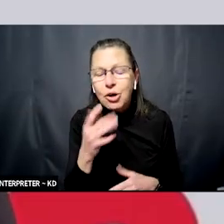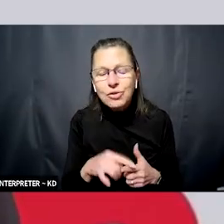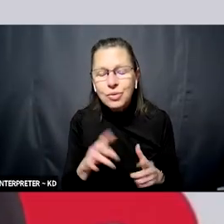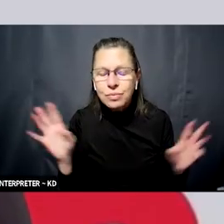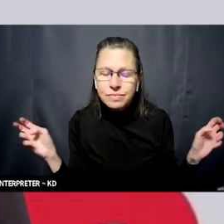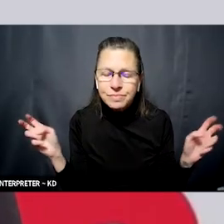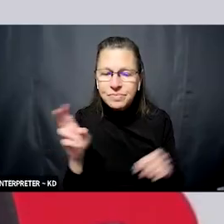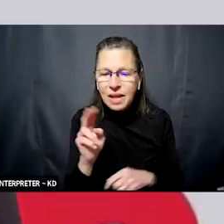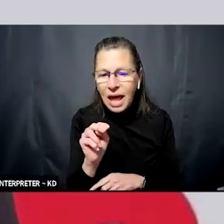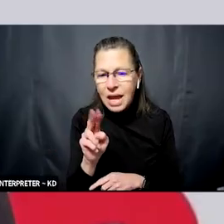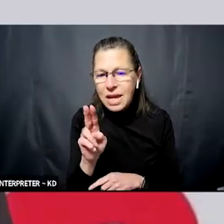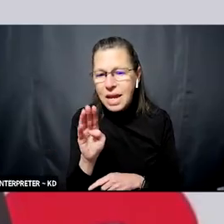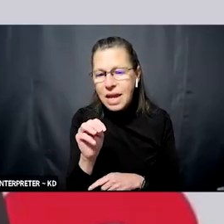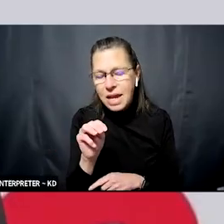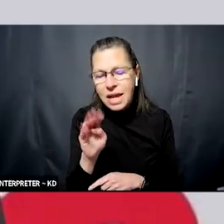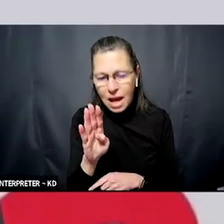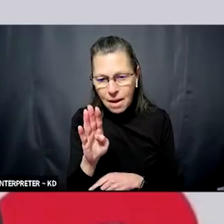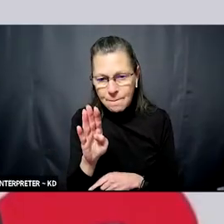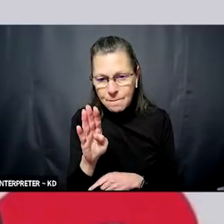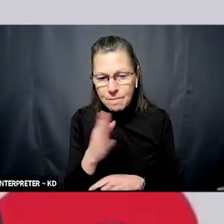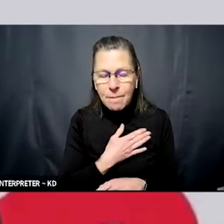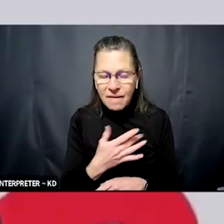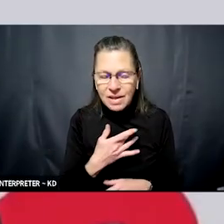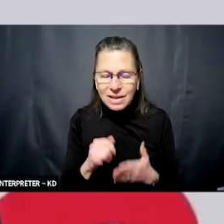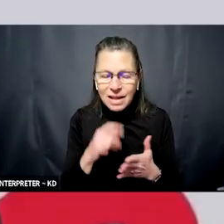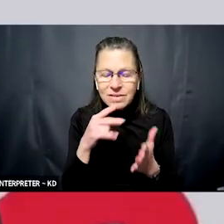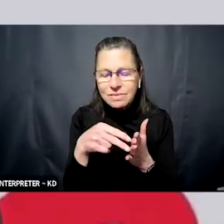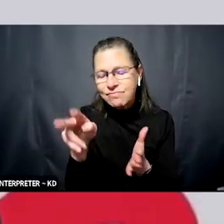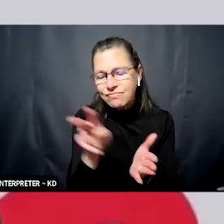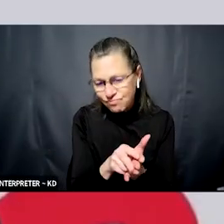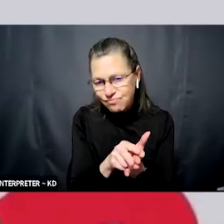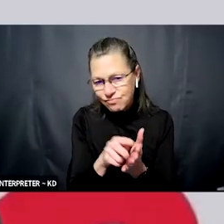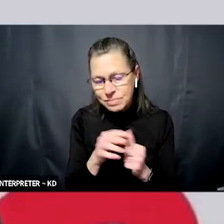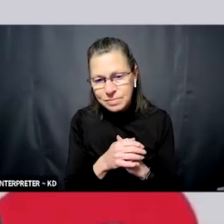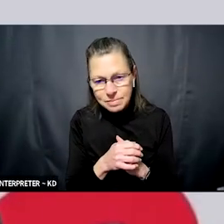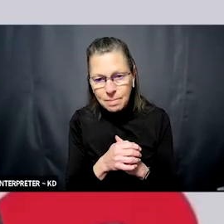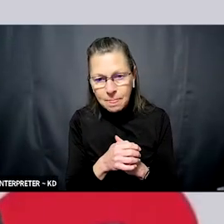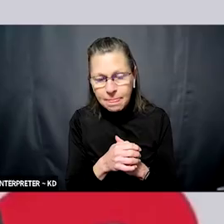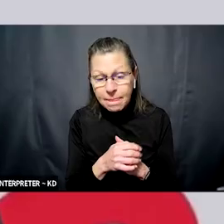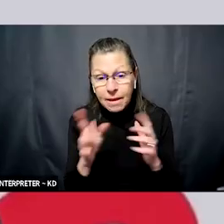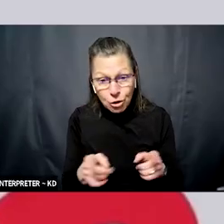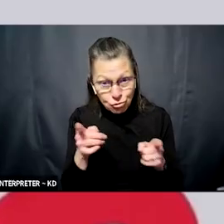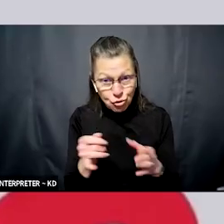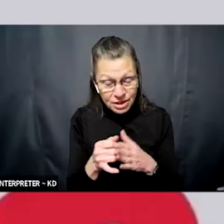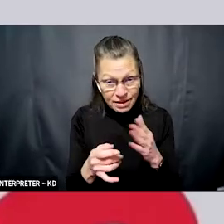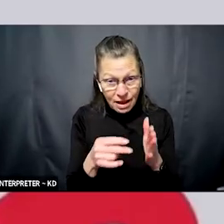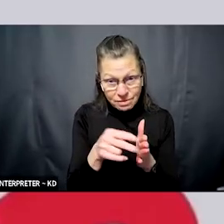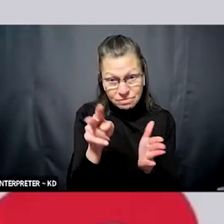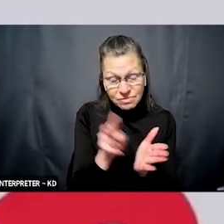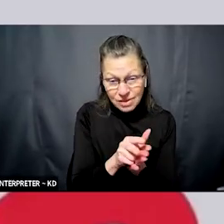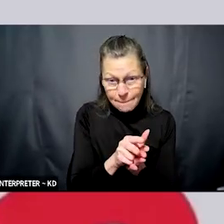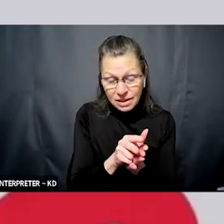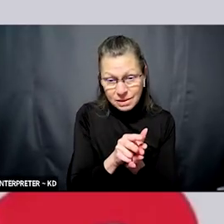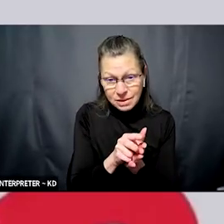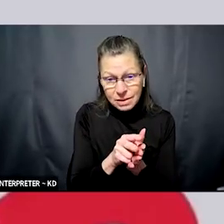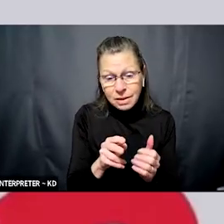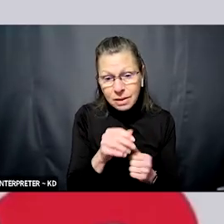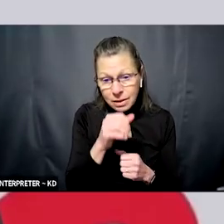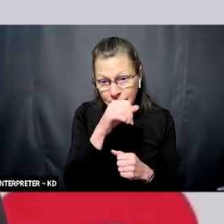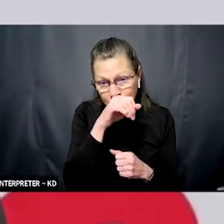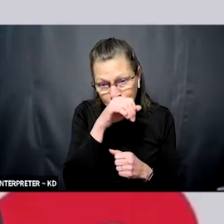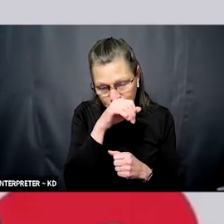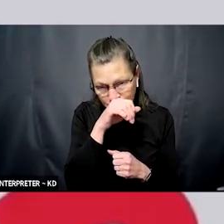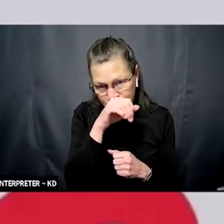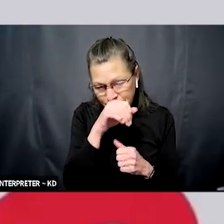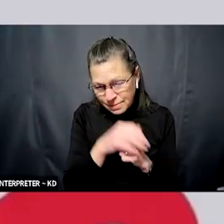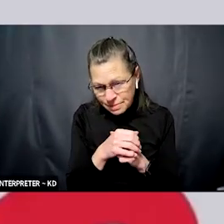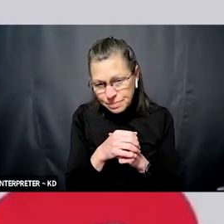which is my relapse story. And during my numbing, I thought rather than feel what I was going